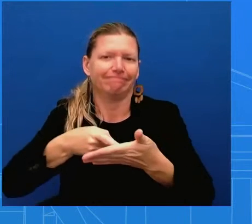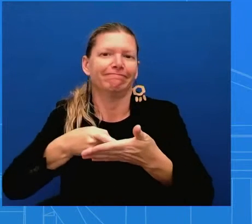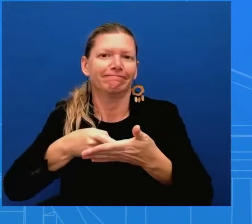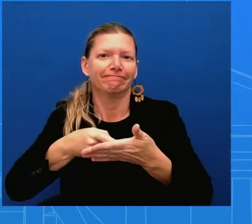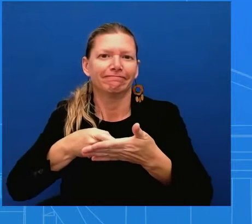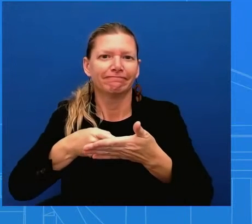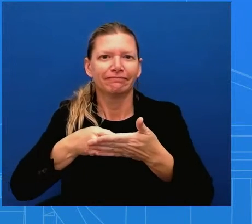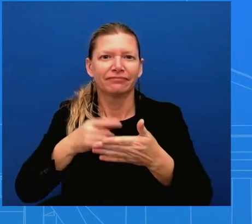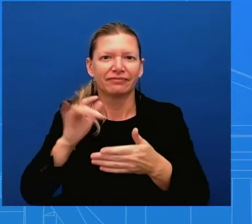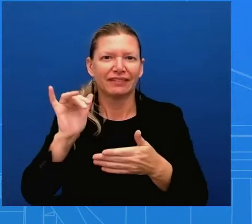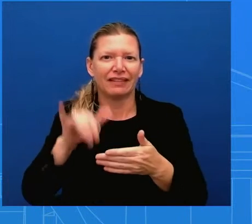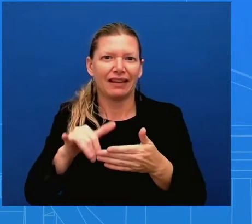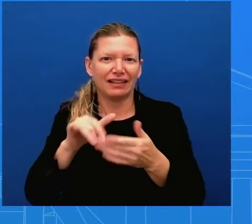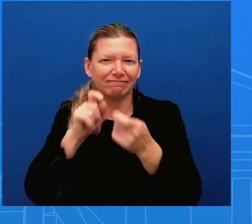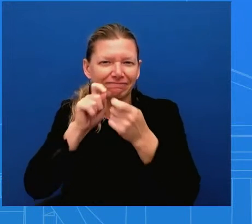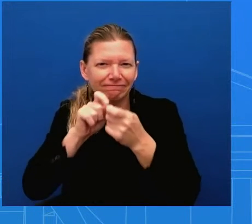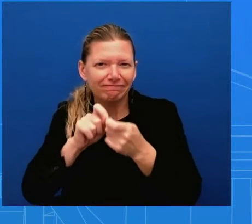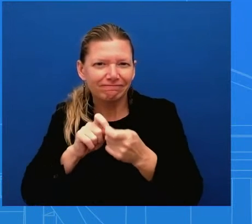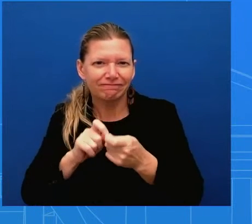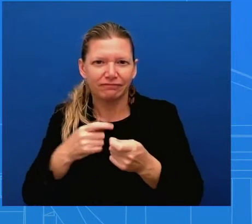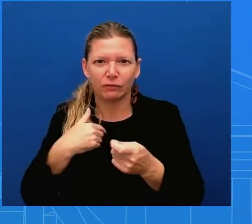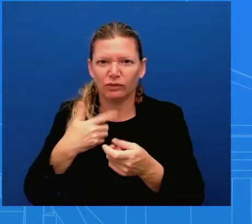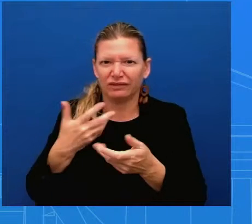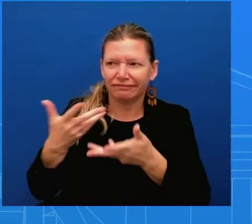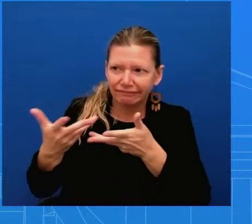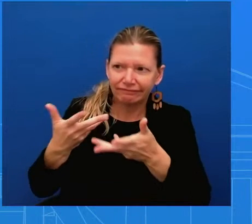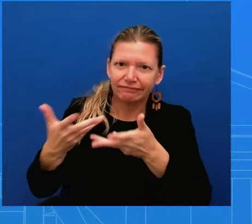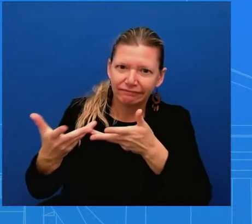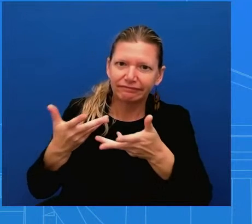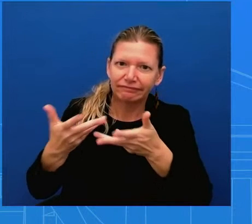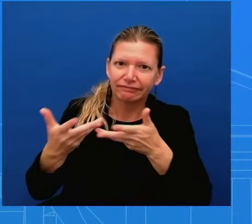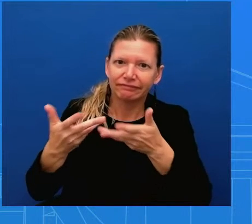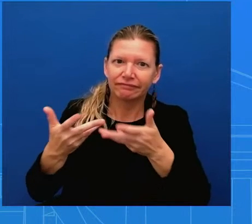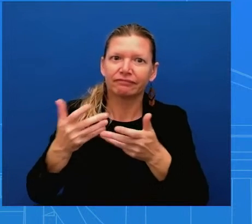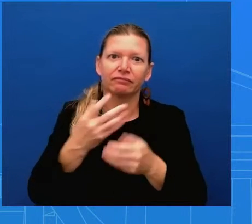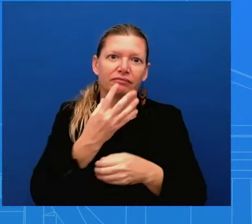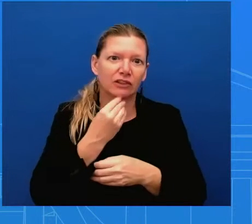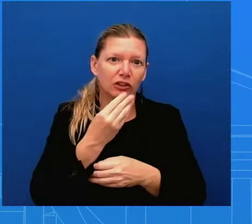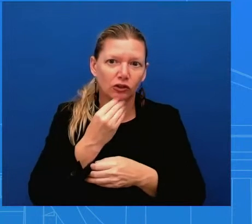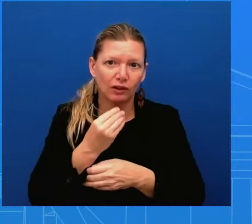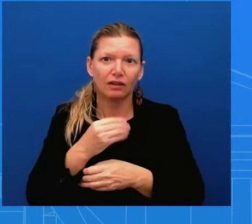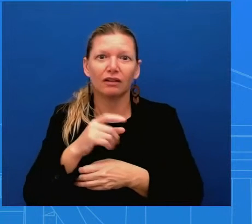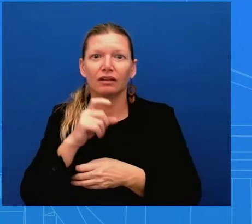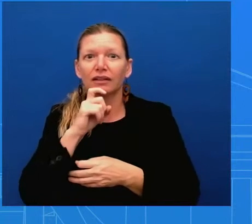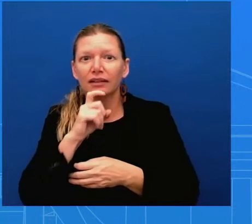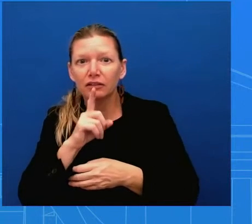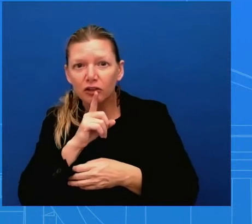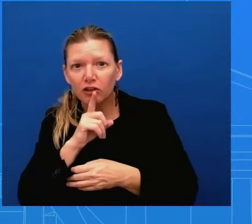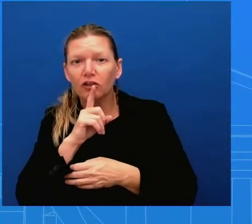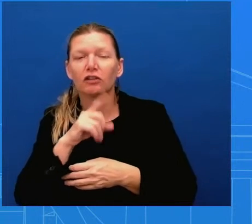both with Israel and with Qatar and Egypt, who are in close touch with the representatives of Hamas.